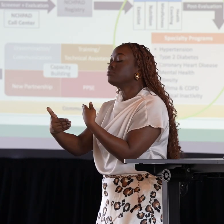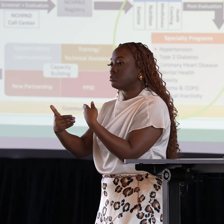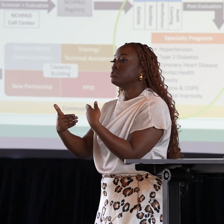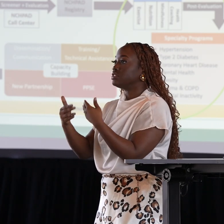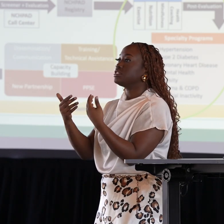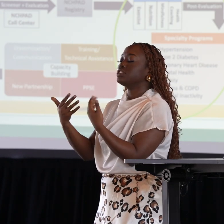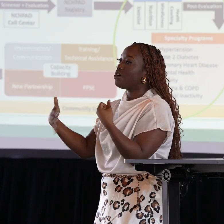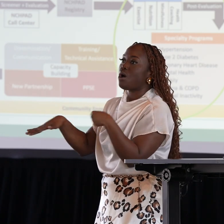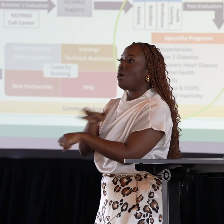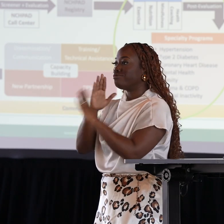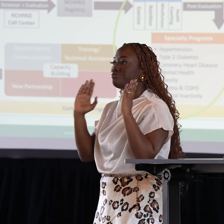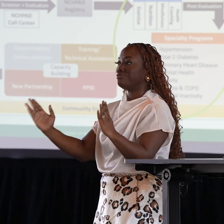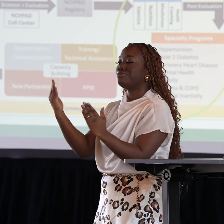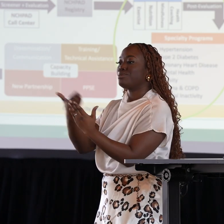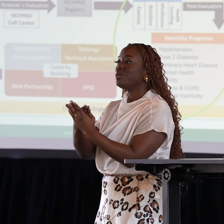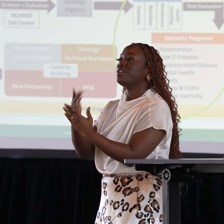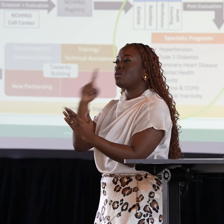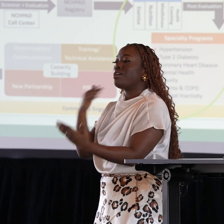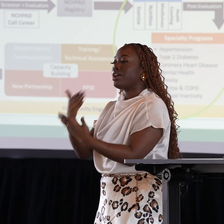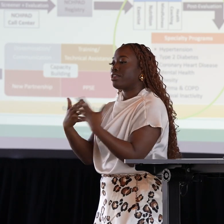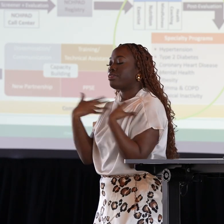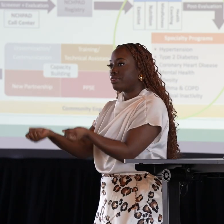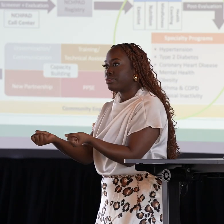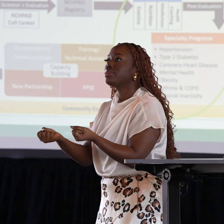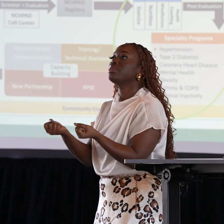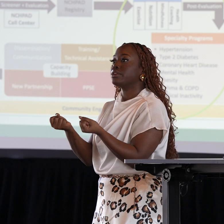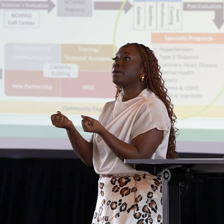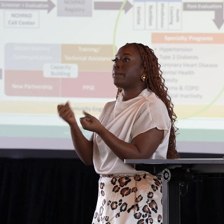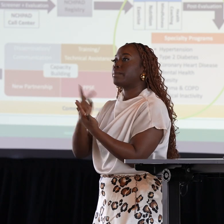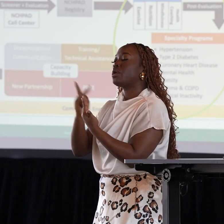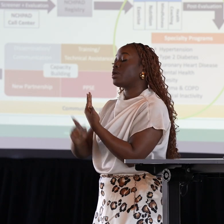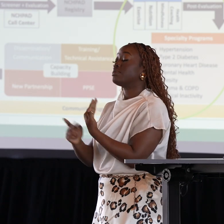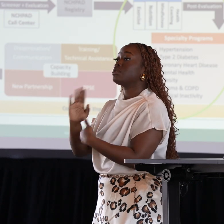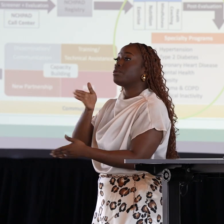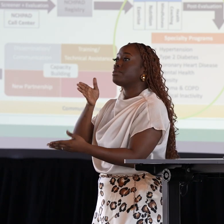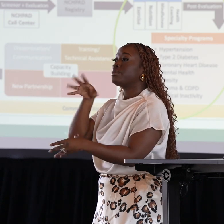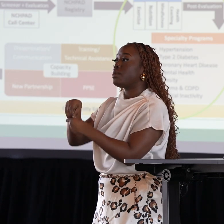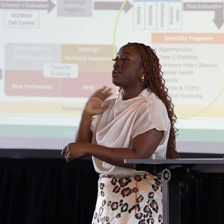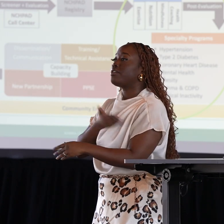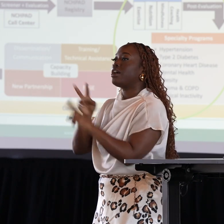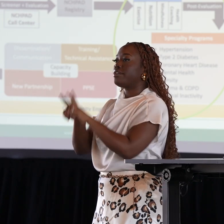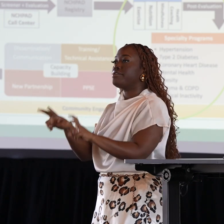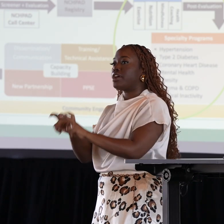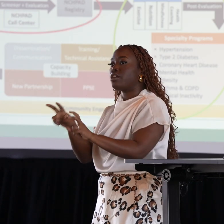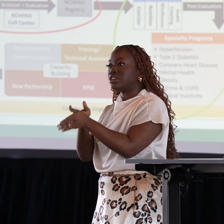suite or portfolio of health and wellness programs, so part of our evaluation efforts are focusing on on those programs.